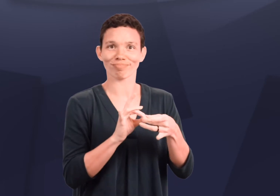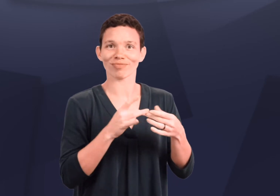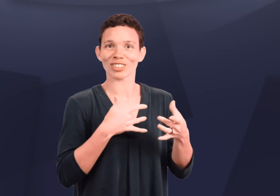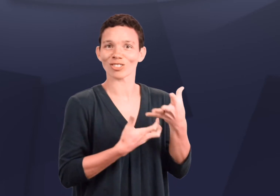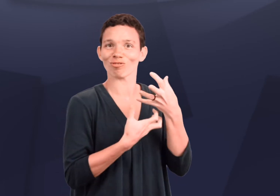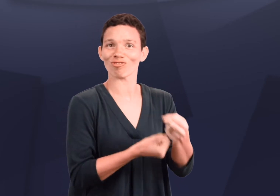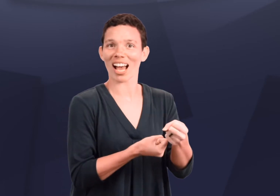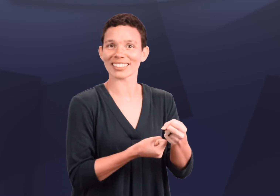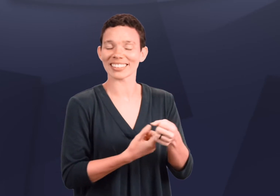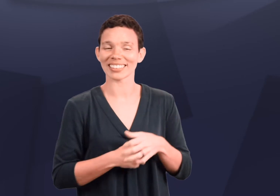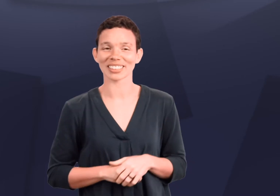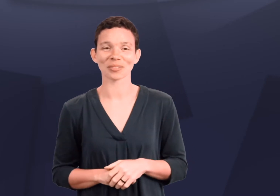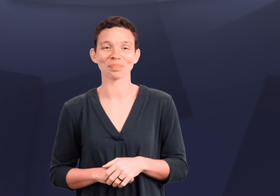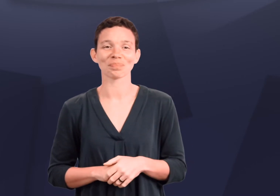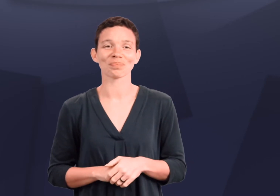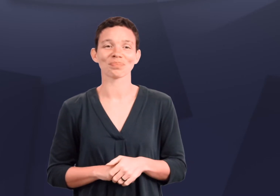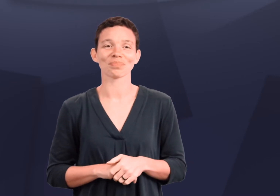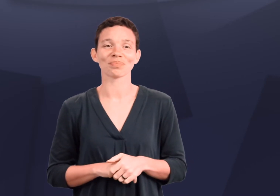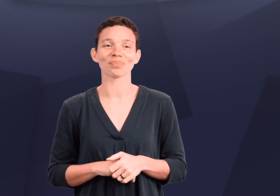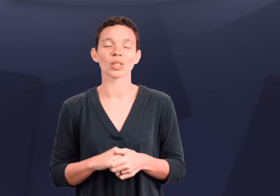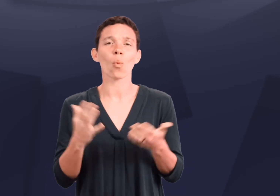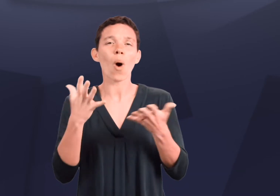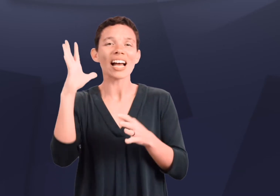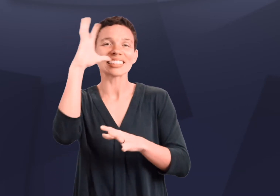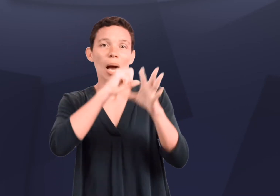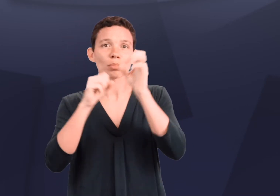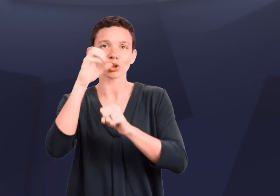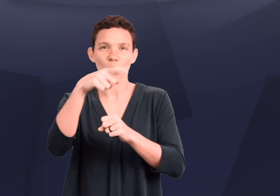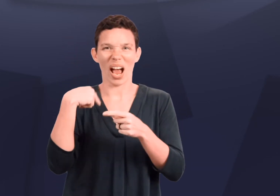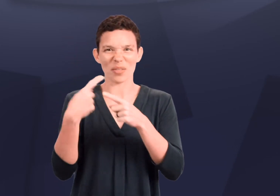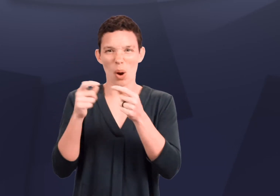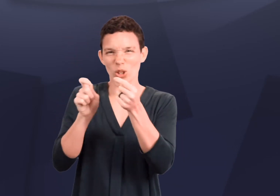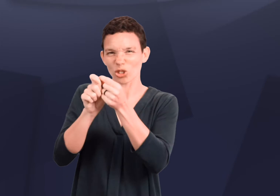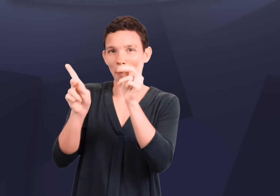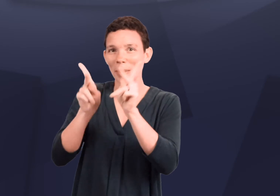Who do you feel an immediate click with?